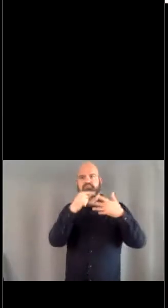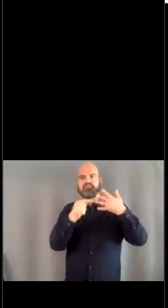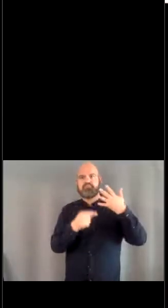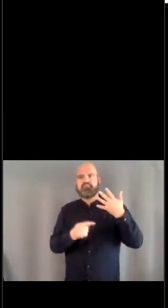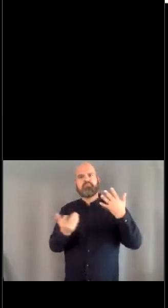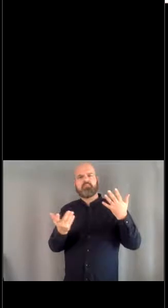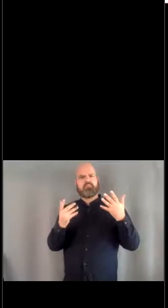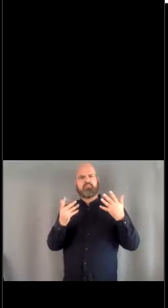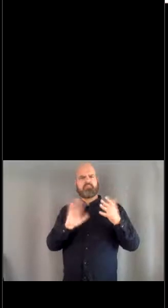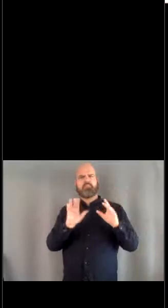Next slide, please.